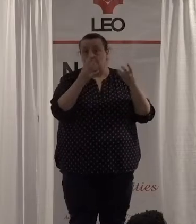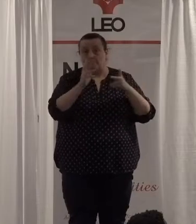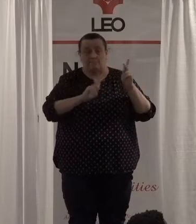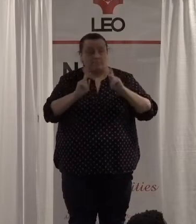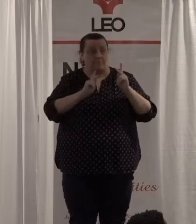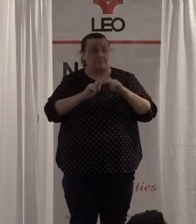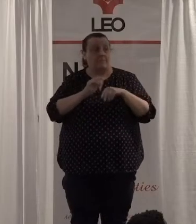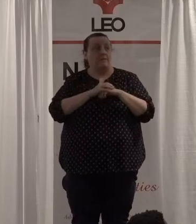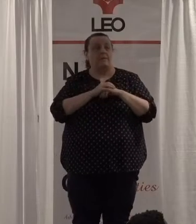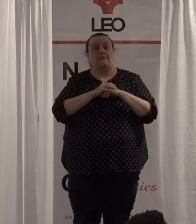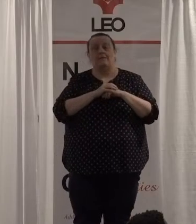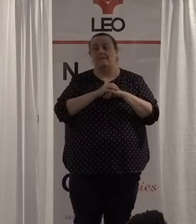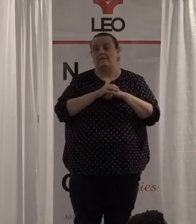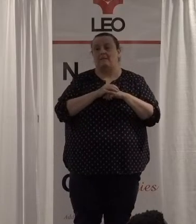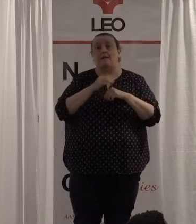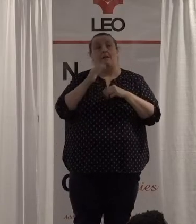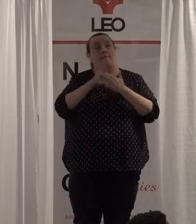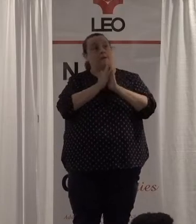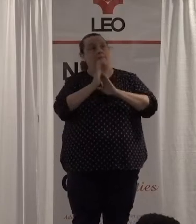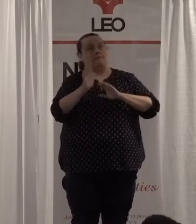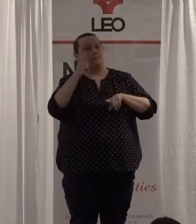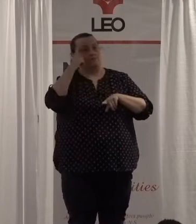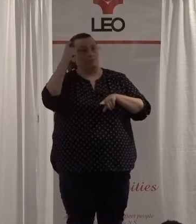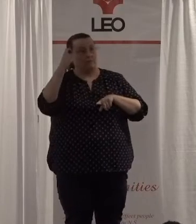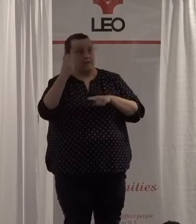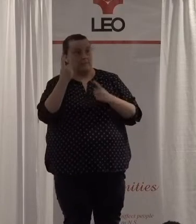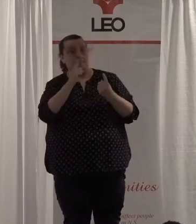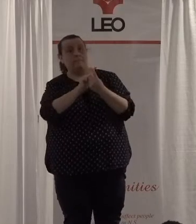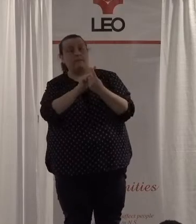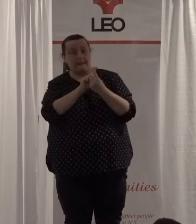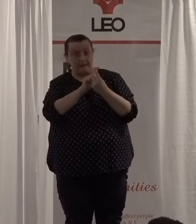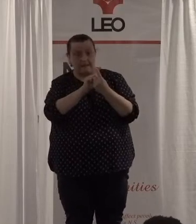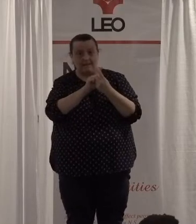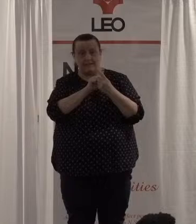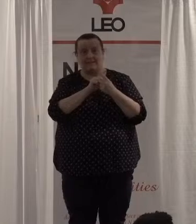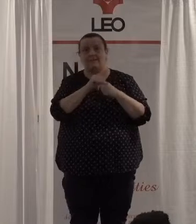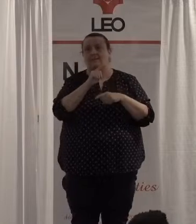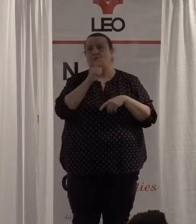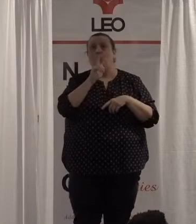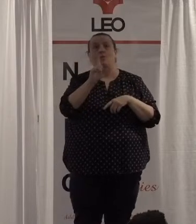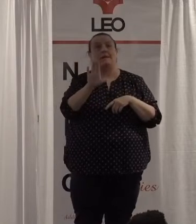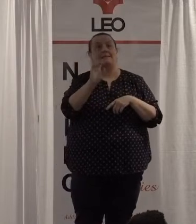INCLUDING REALIZING HIS DREAM TO MEET HIS HERO RICK HANSON.